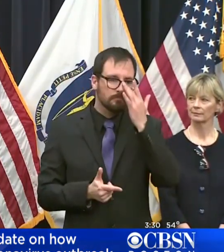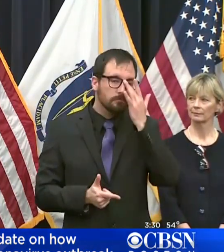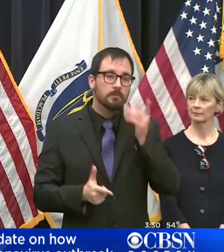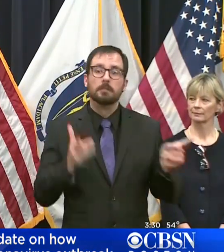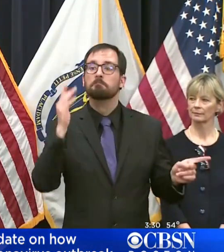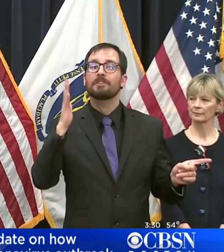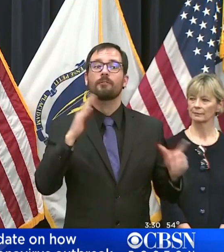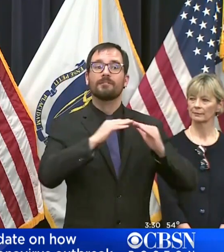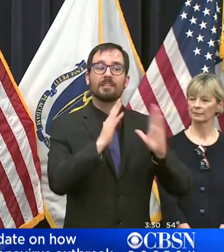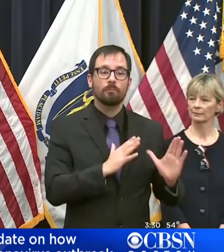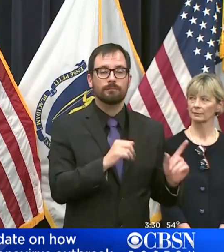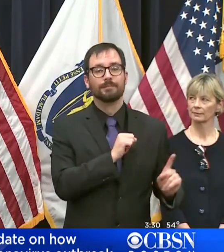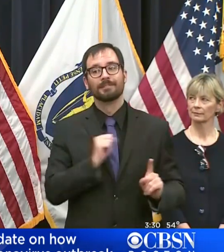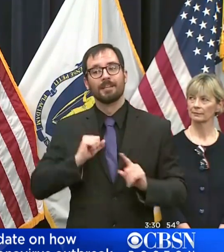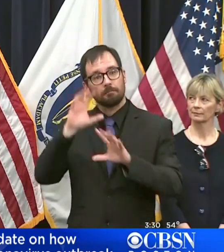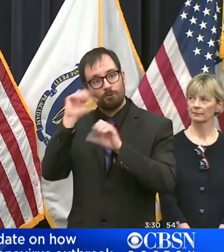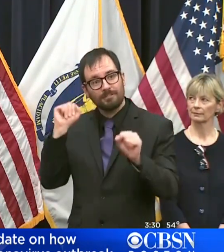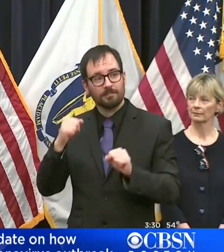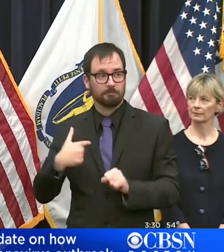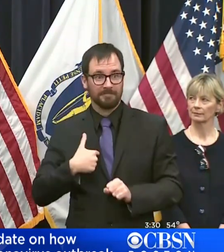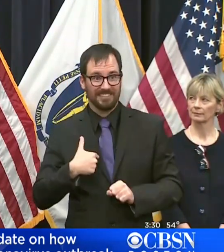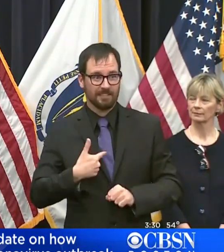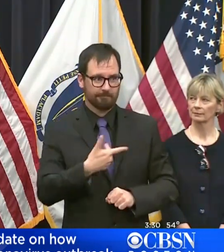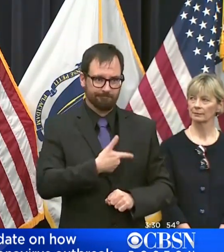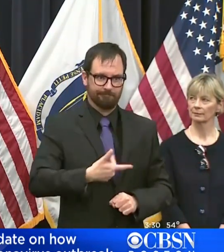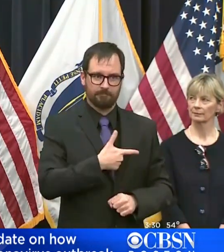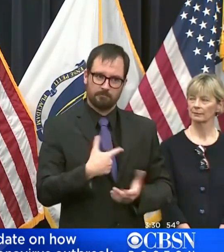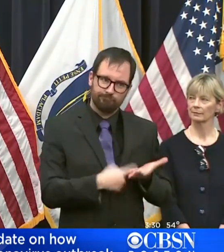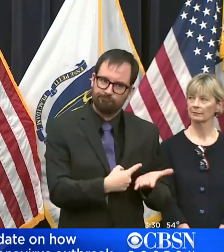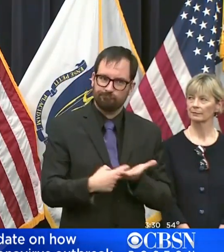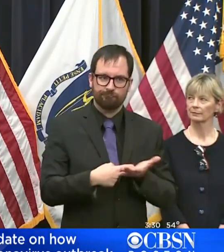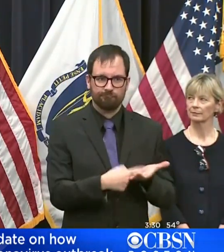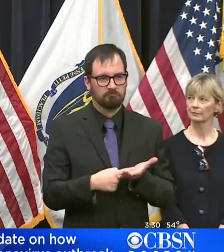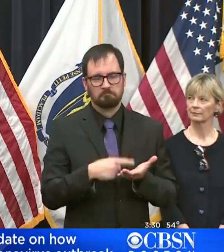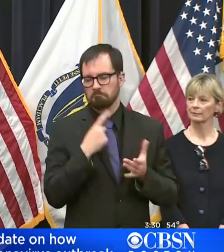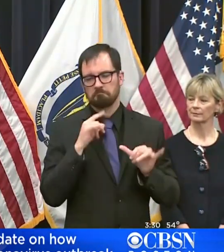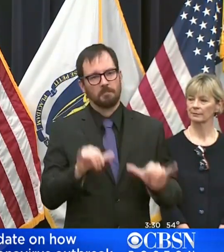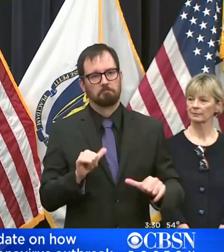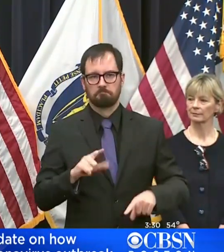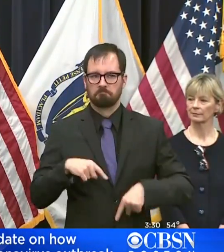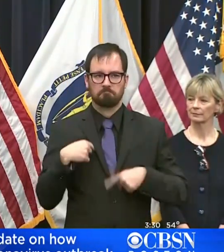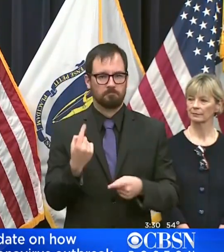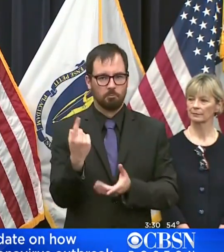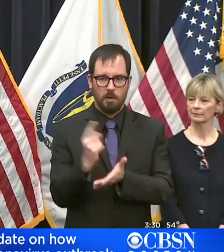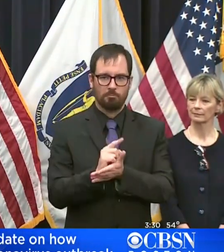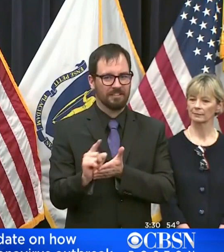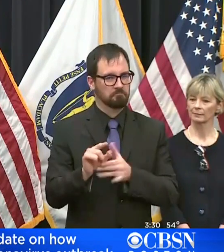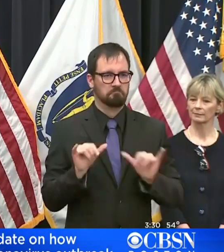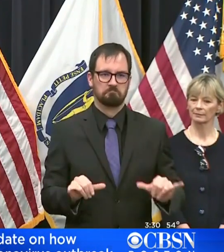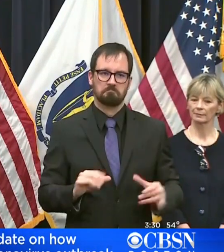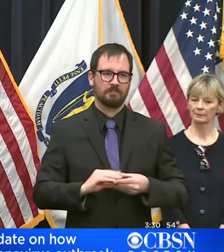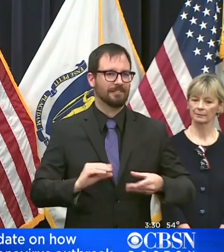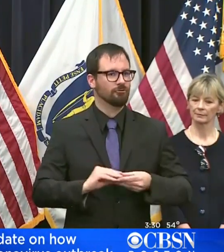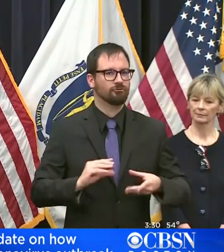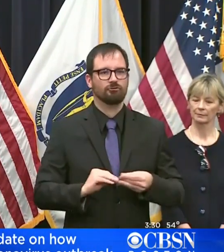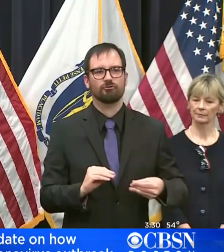PRESIDENT, THE SPEAKER, THE LIEUTENANT GOVERNOR AND ME ALL AT ONE POINT OR ANOTHER OVER THE